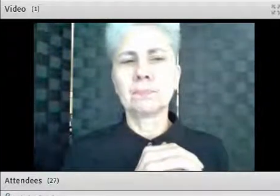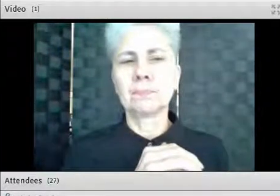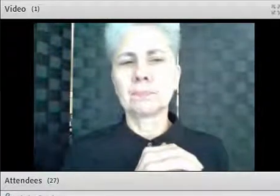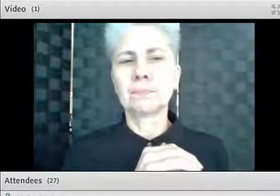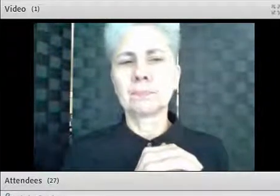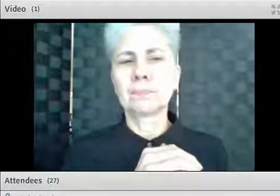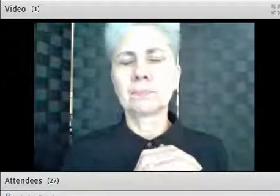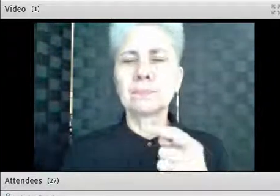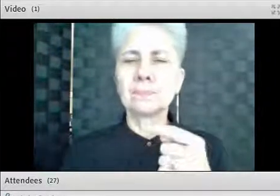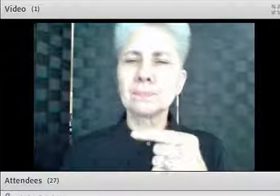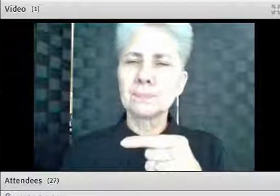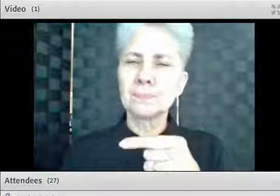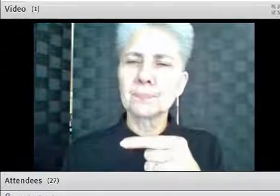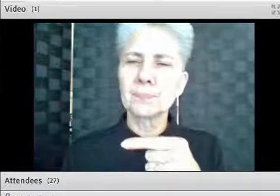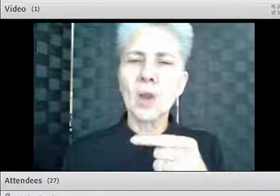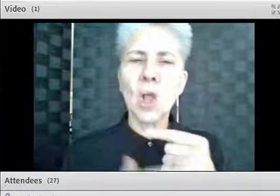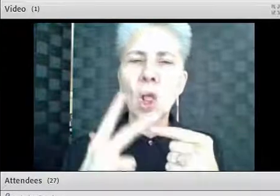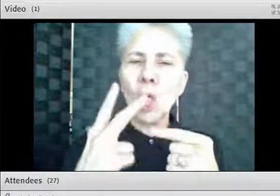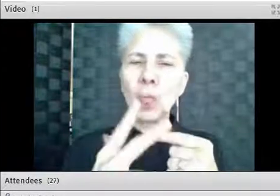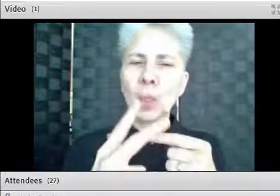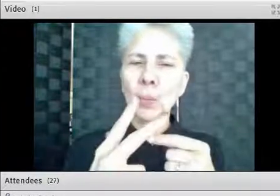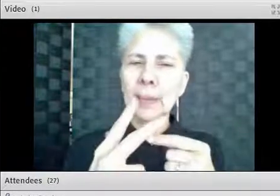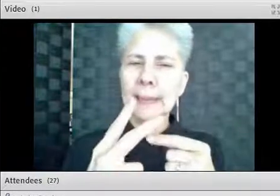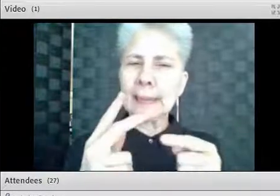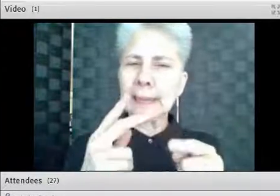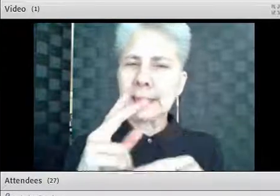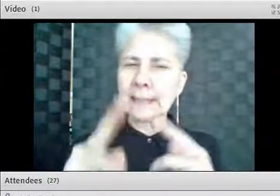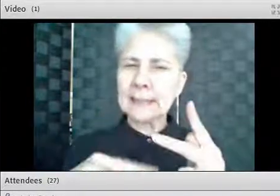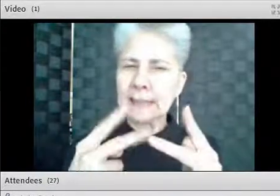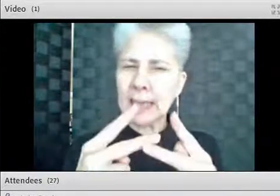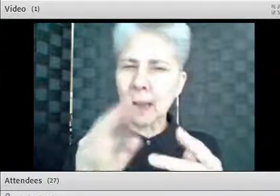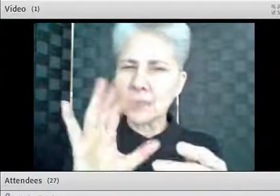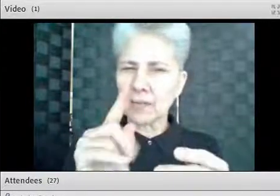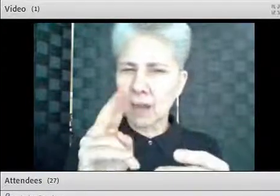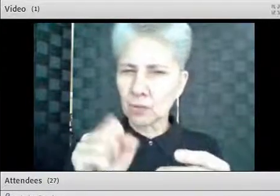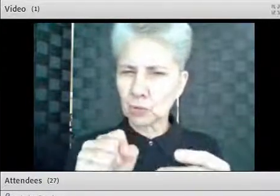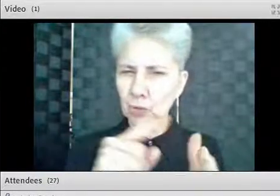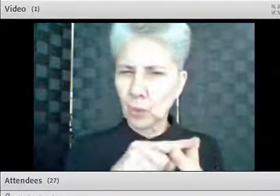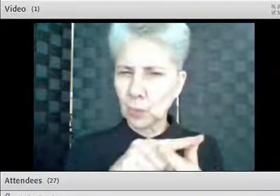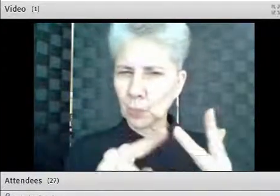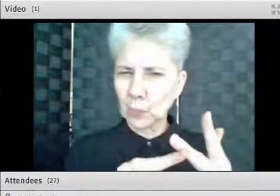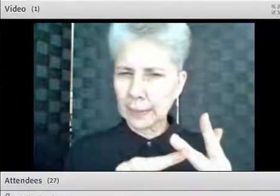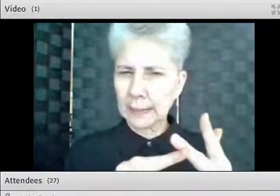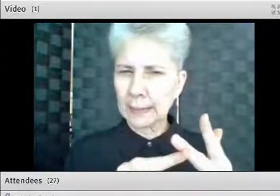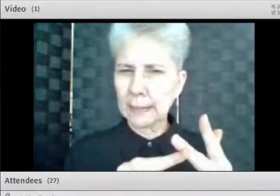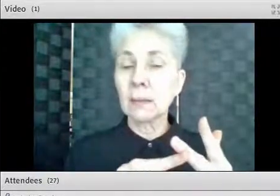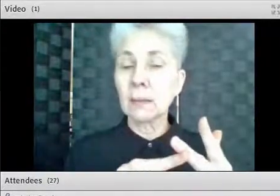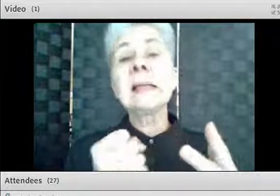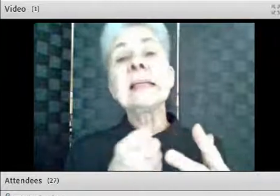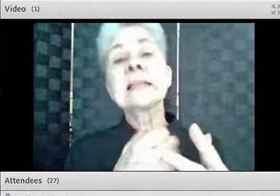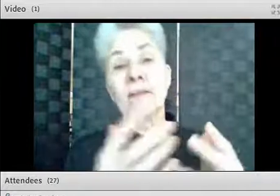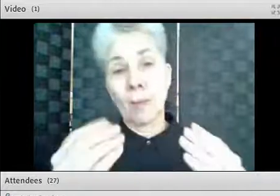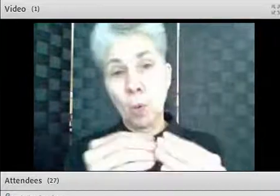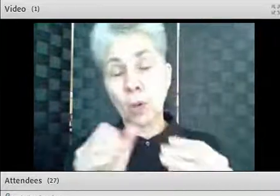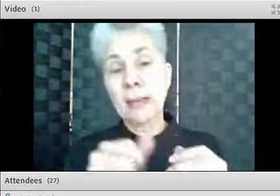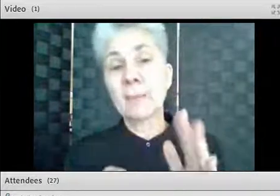There are three main types of Cutters in LCC, and multiple types can be found in one LCC call numbers, which remember,